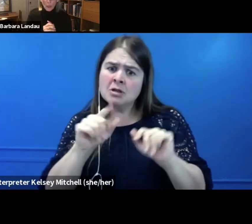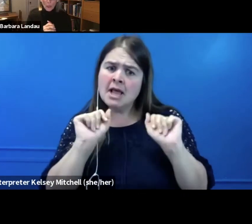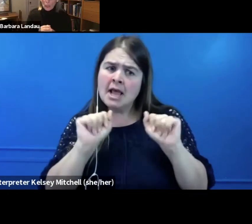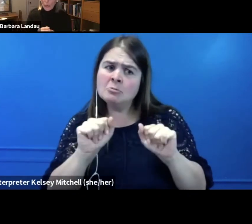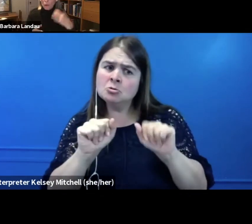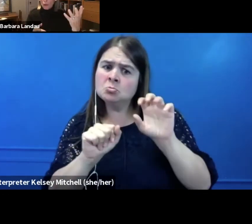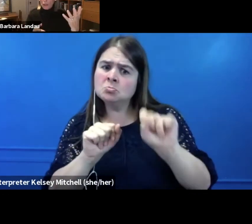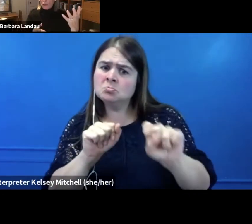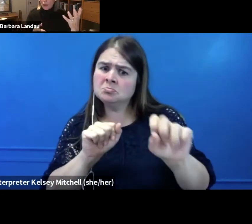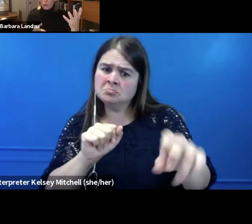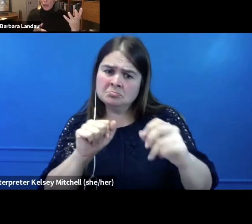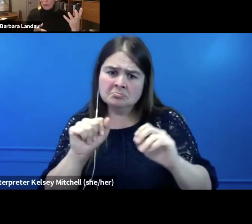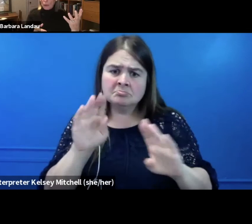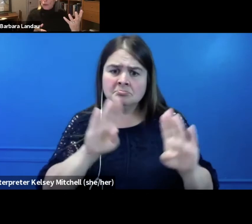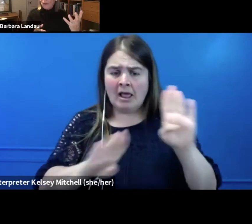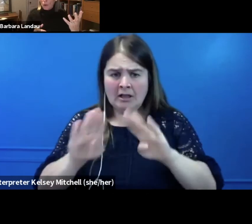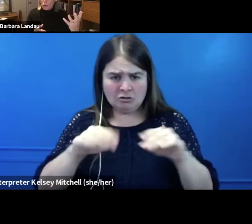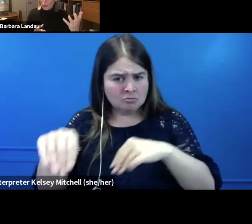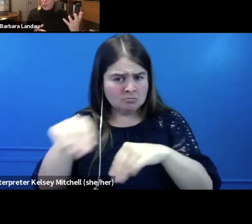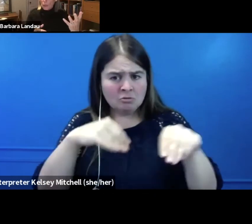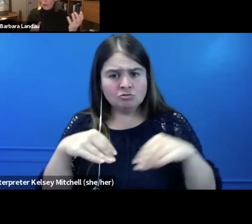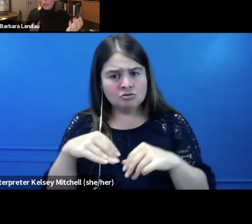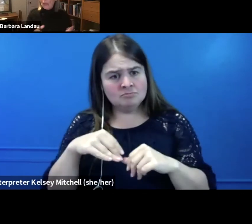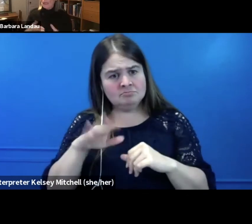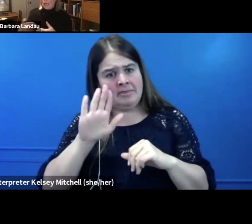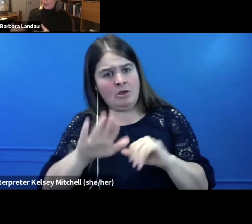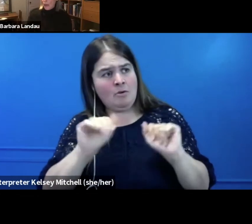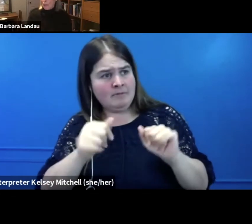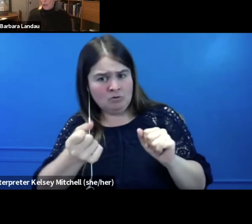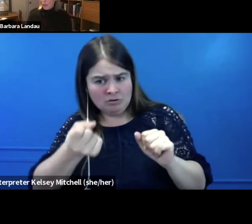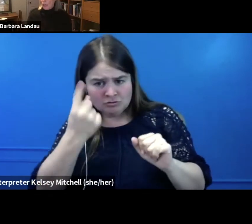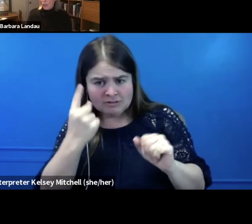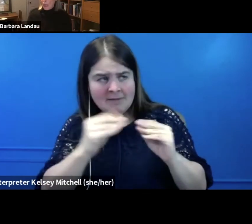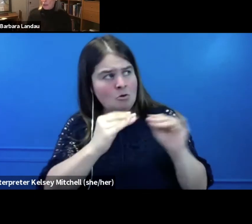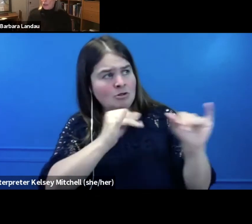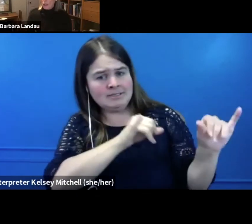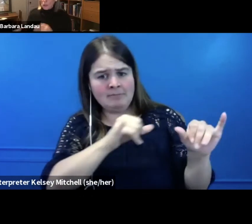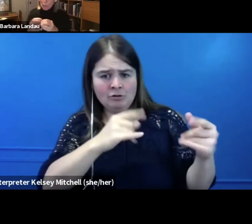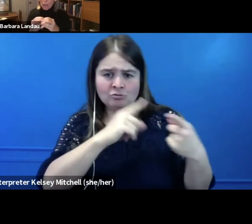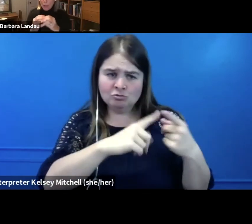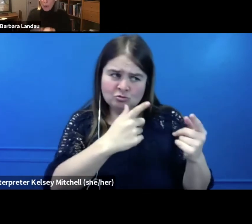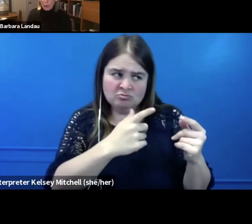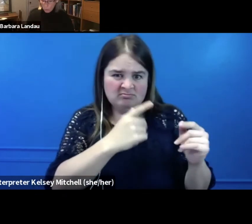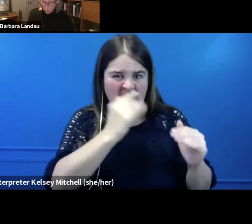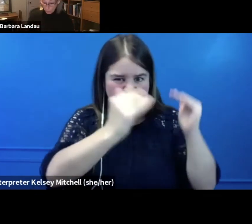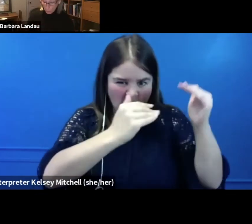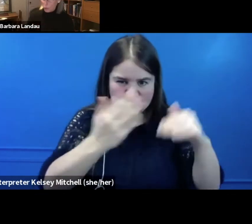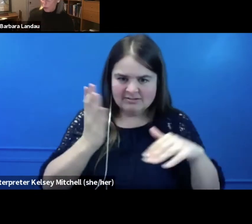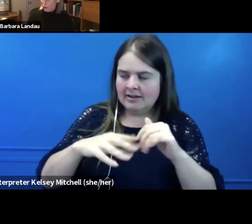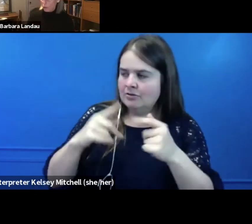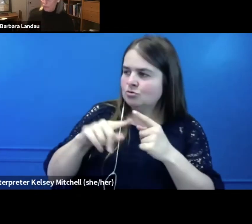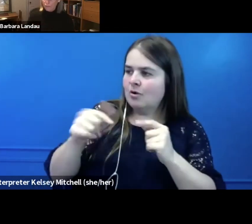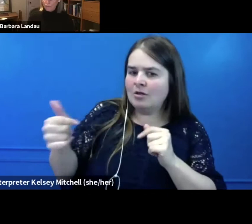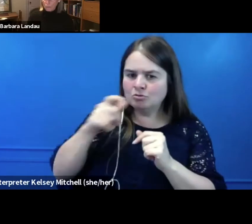which is more like fully developed adult controls than it is like their mental age matches so something there is really